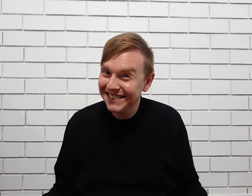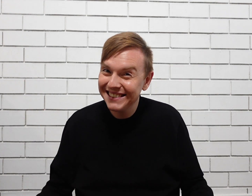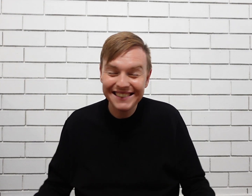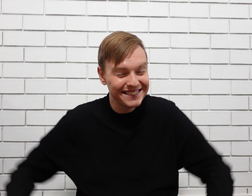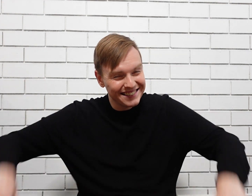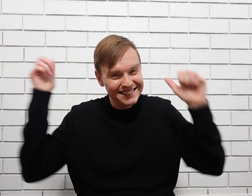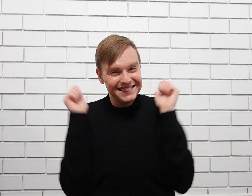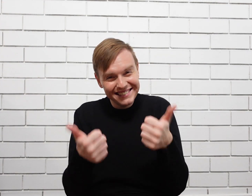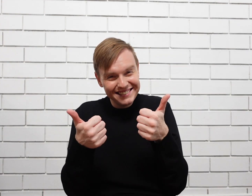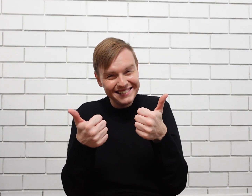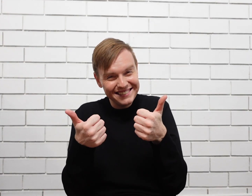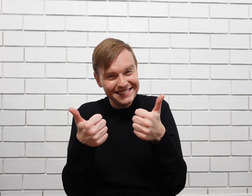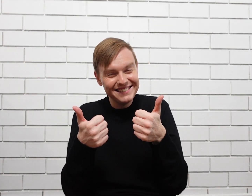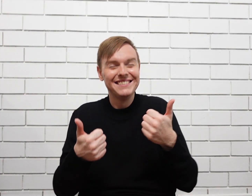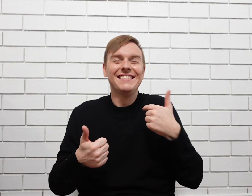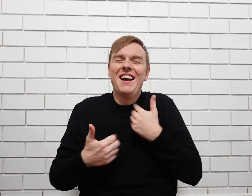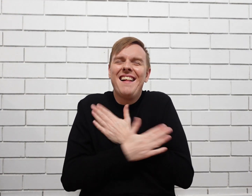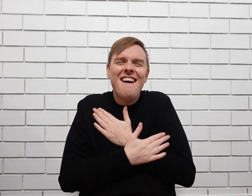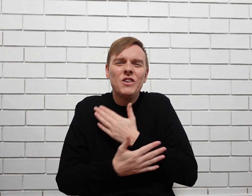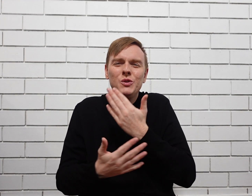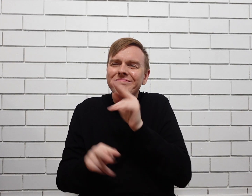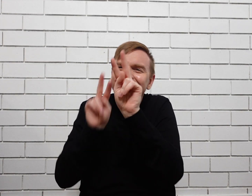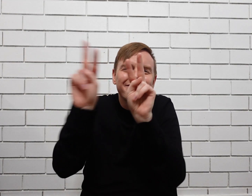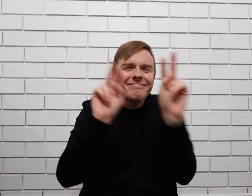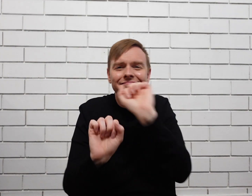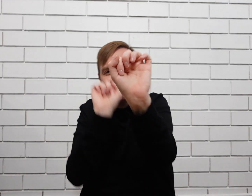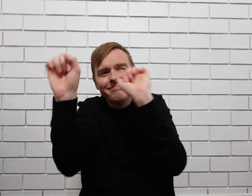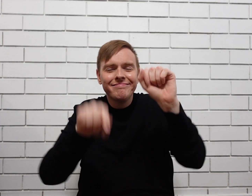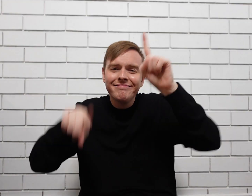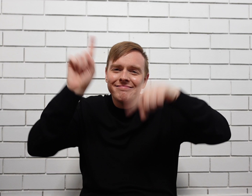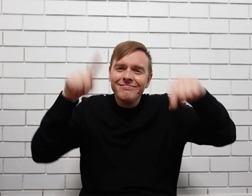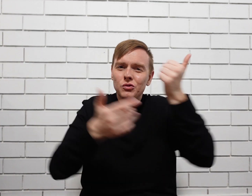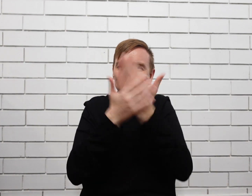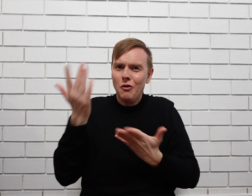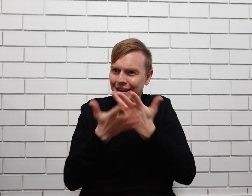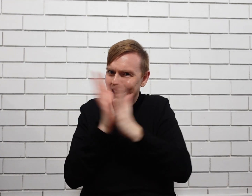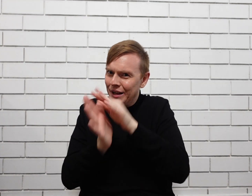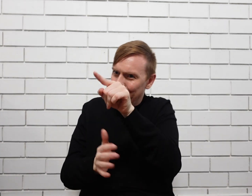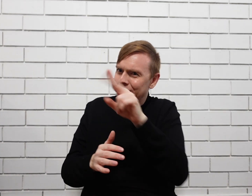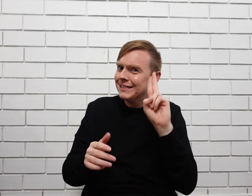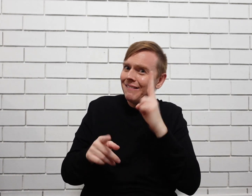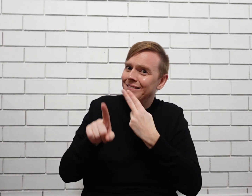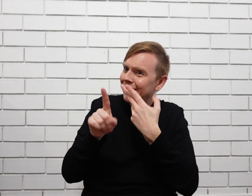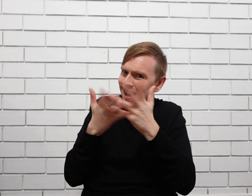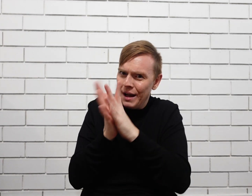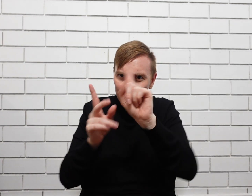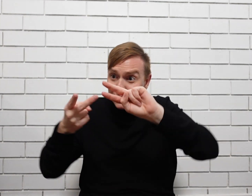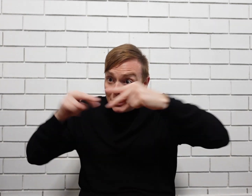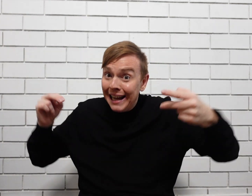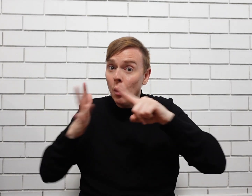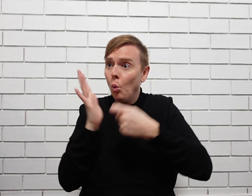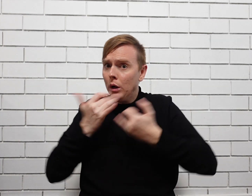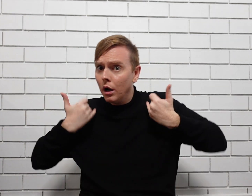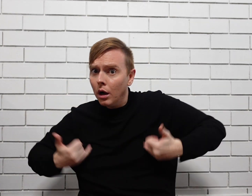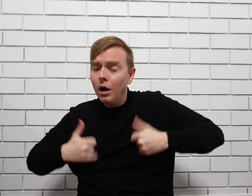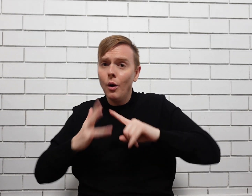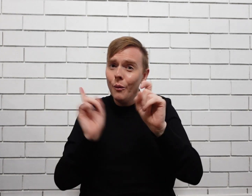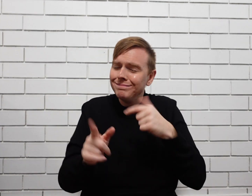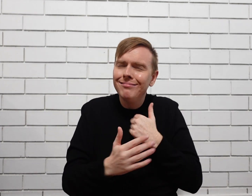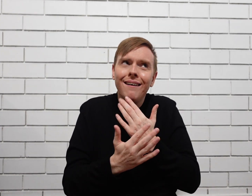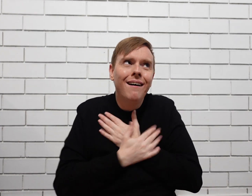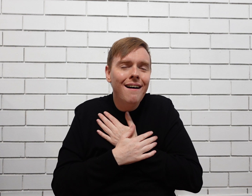I love to seeing people's stories how they became Deaf due to genetic or illness or what.